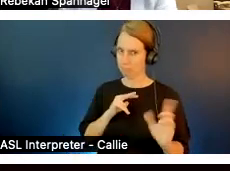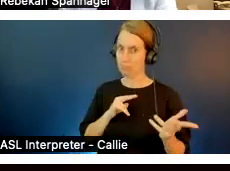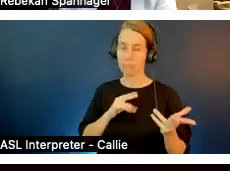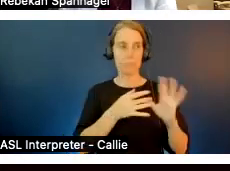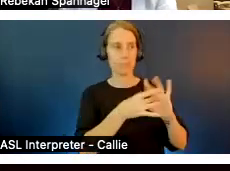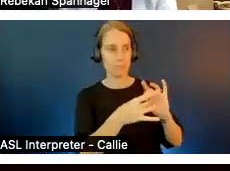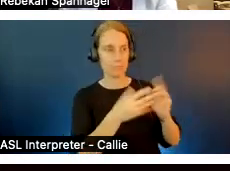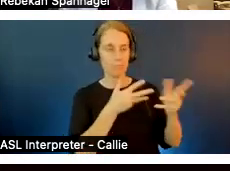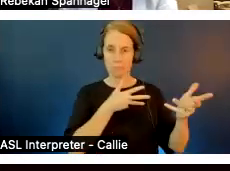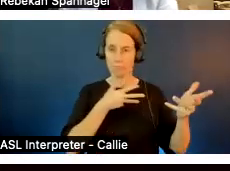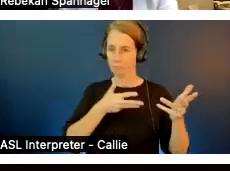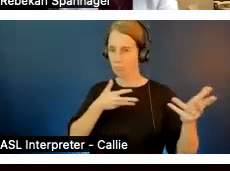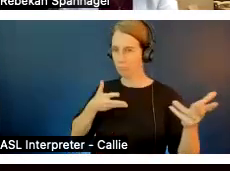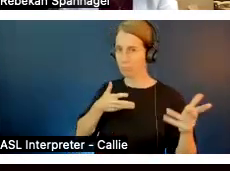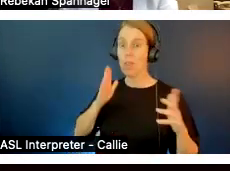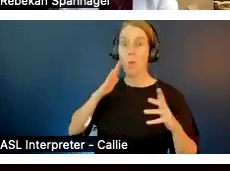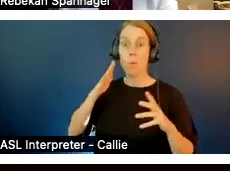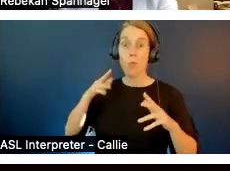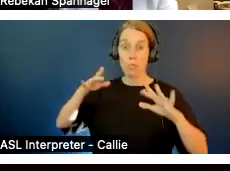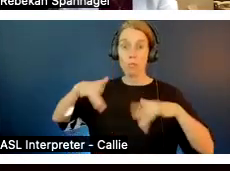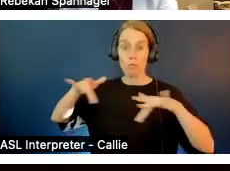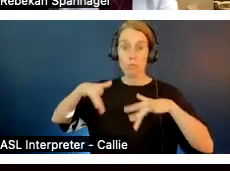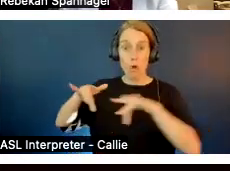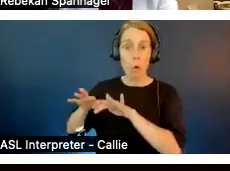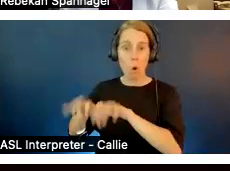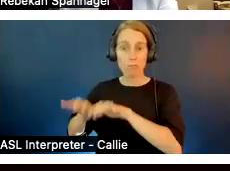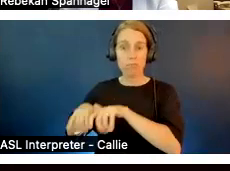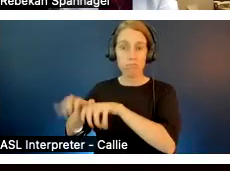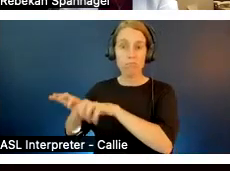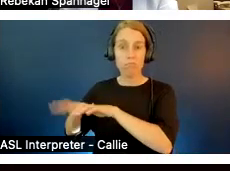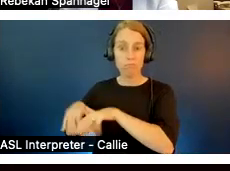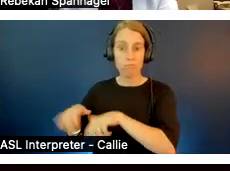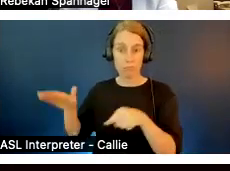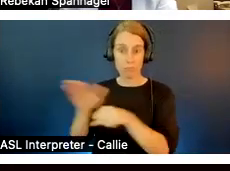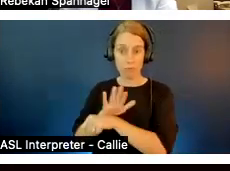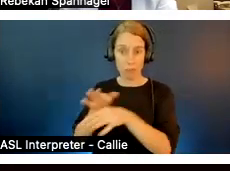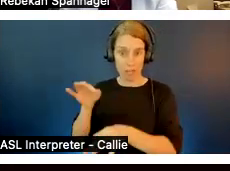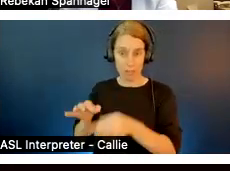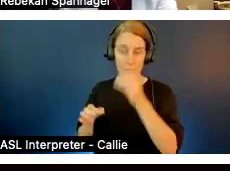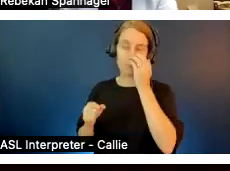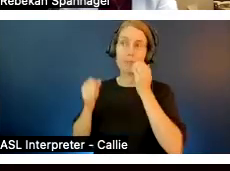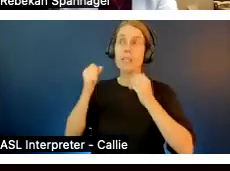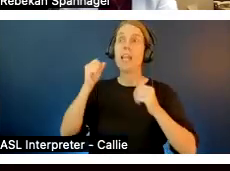it's all going to be recorded and then you have a right to appeal if you lose at that fair hearing